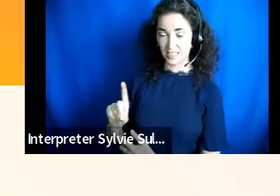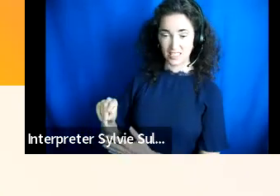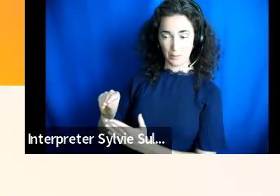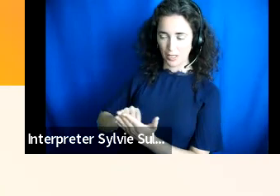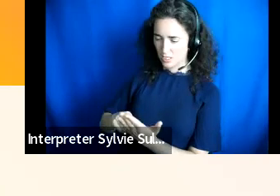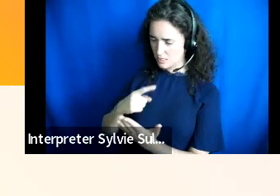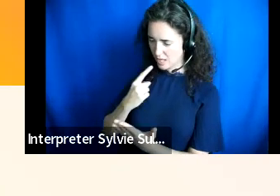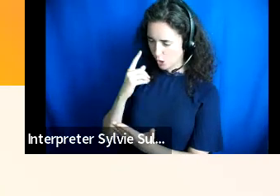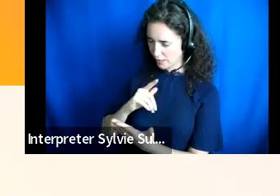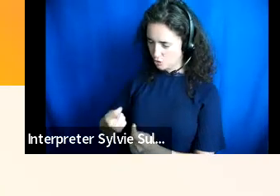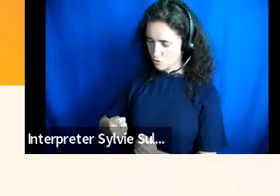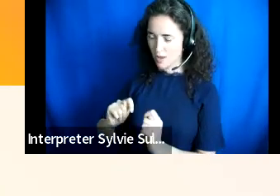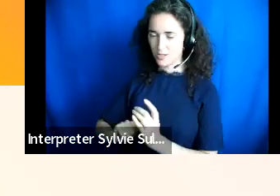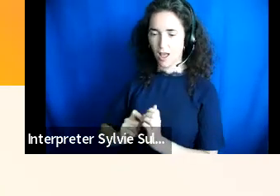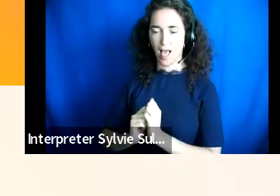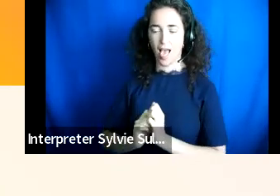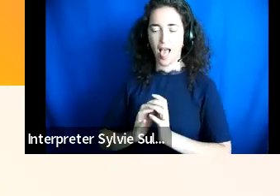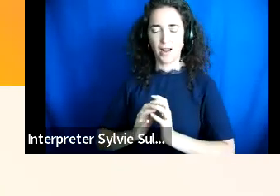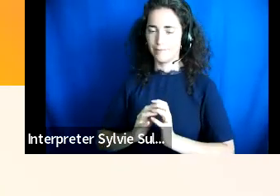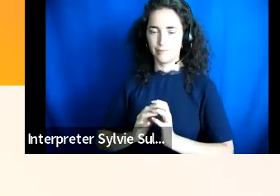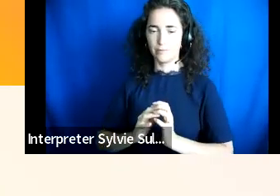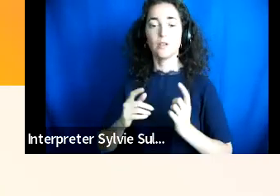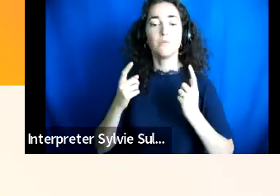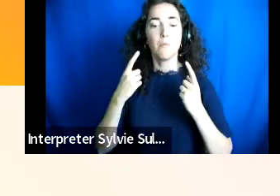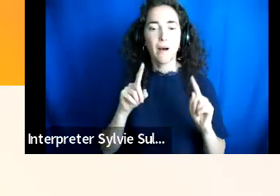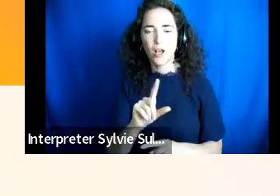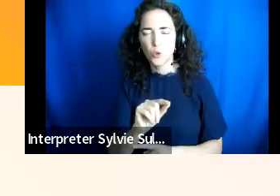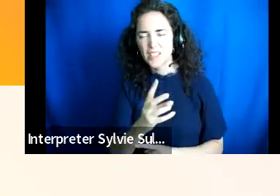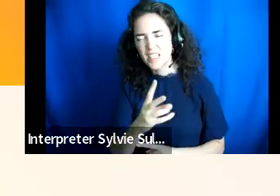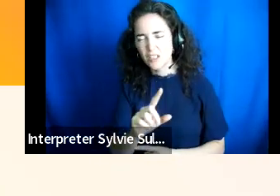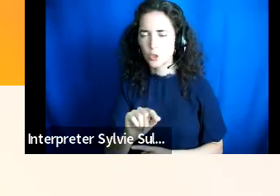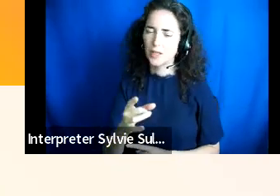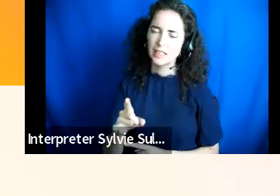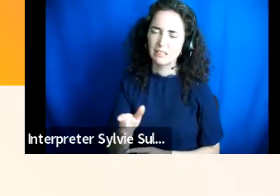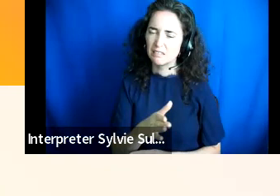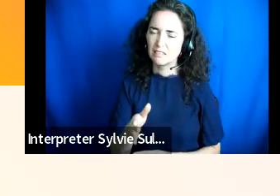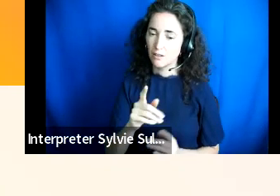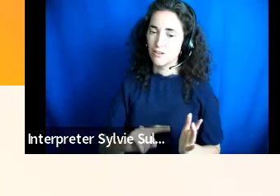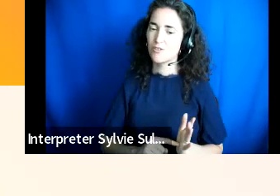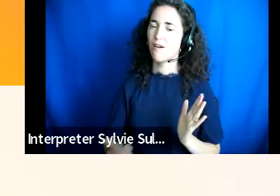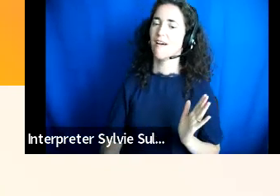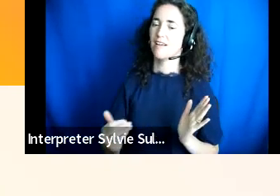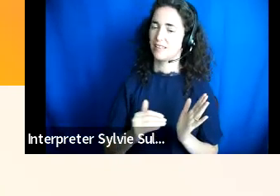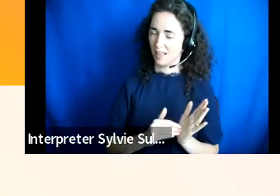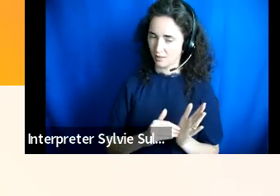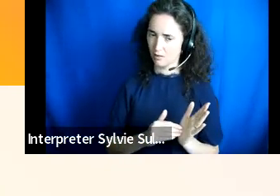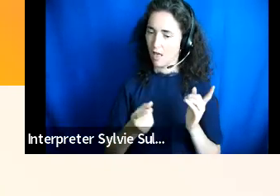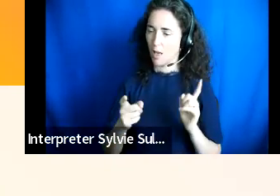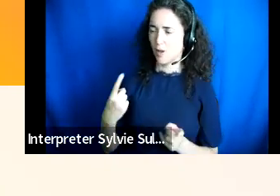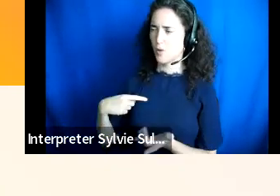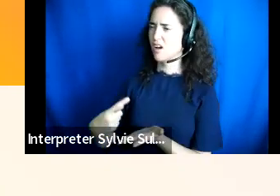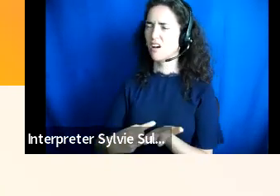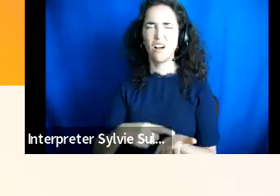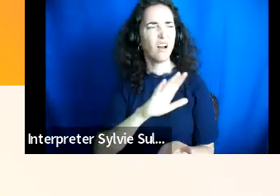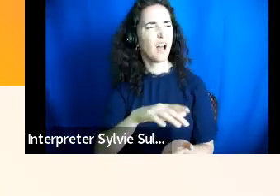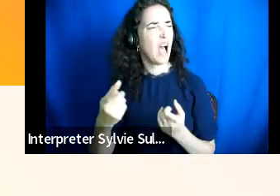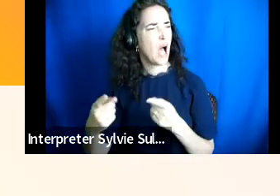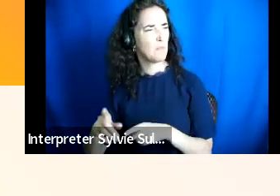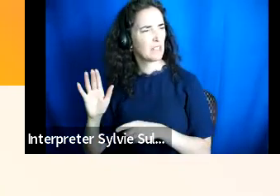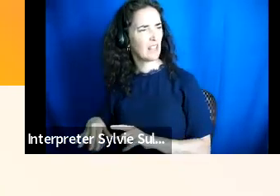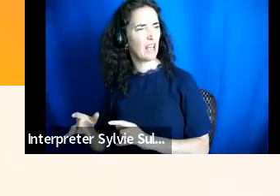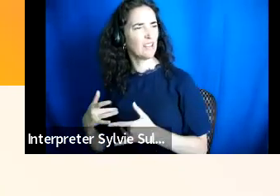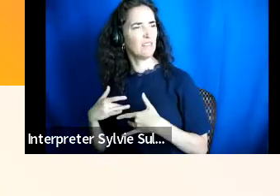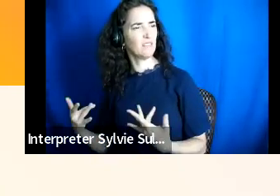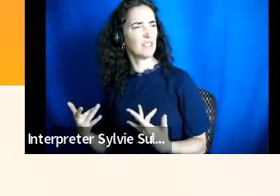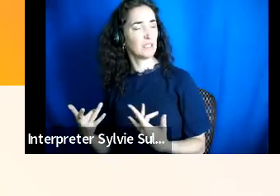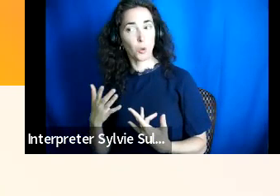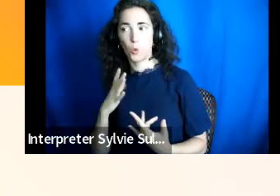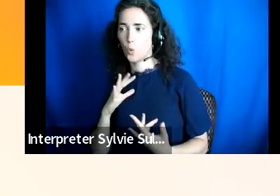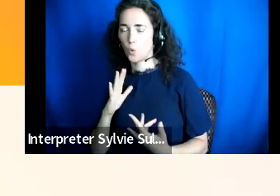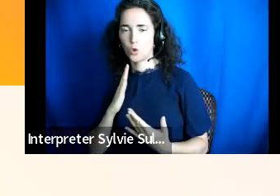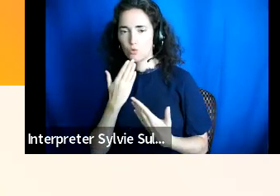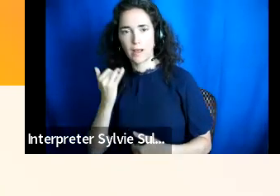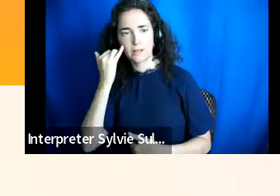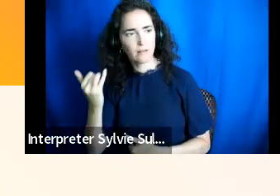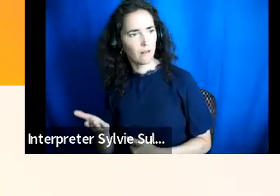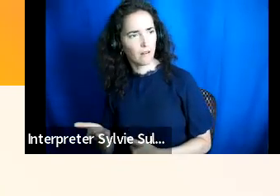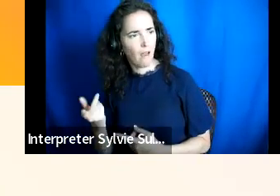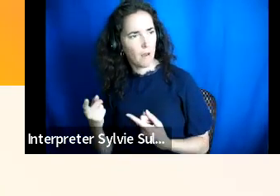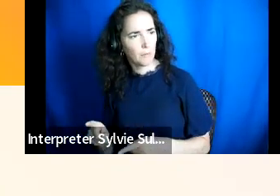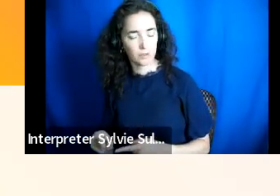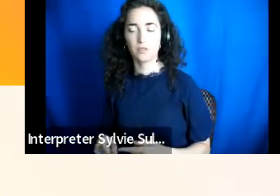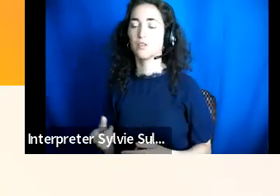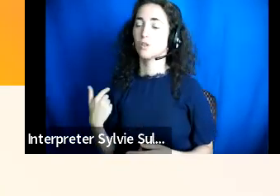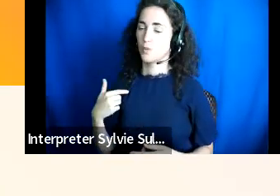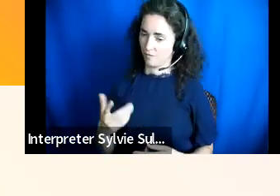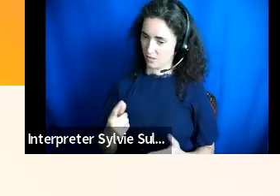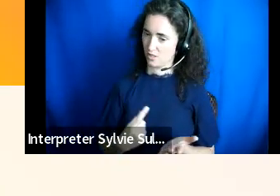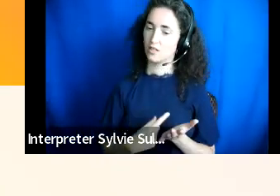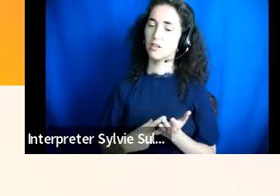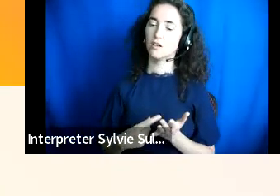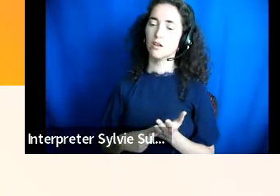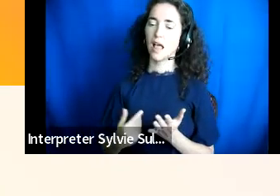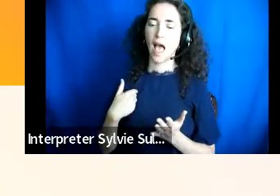Up until about 2017 or 2018, when we were actually having some conversation, saying, Whatever happened to this, this is this is a great idea, and we were talking about how they have programs like partners and policy.